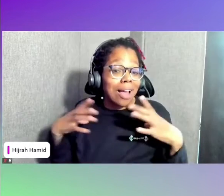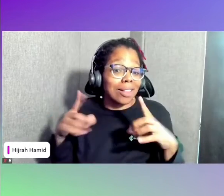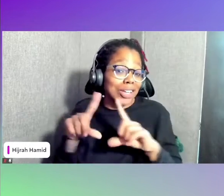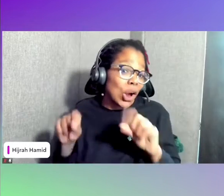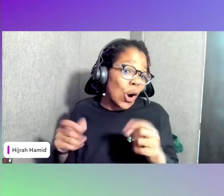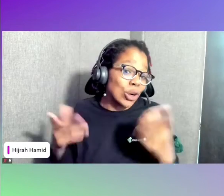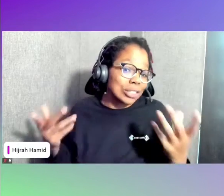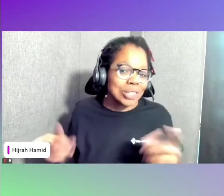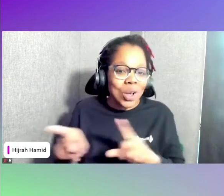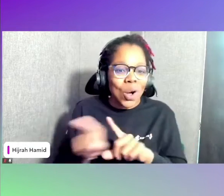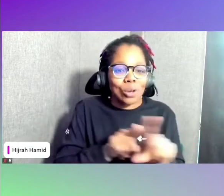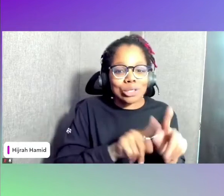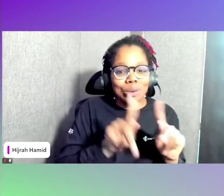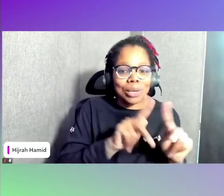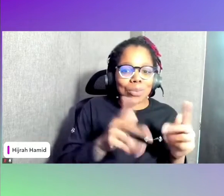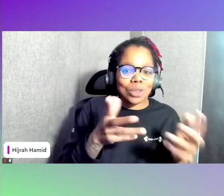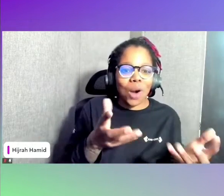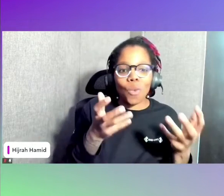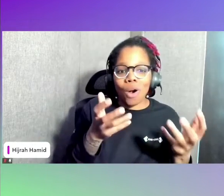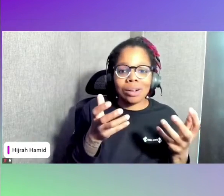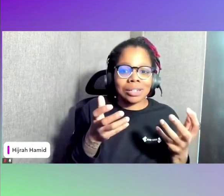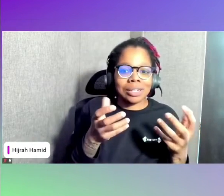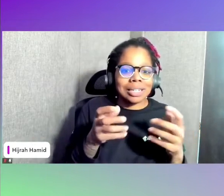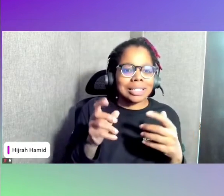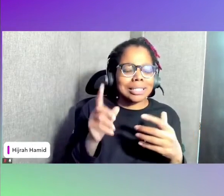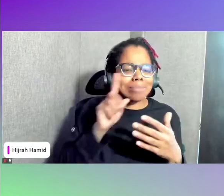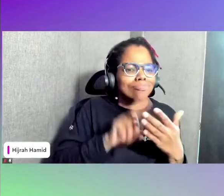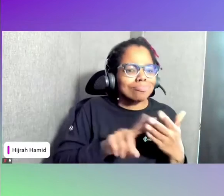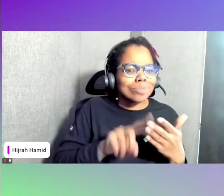institutions, but also families and people working